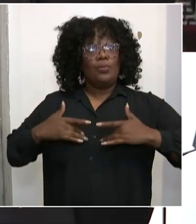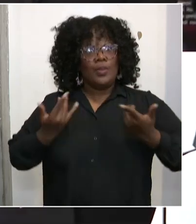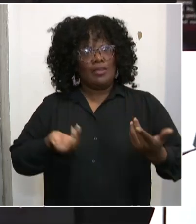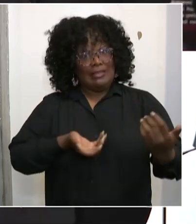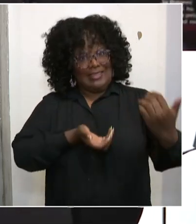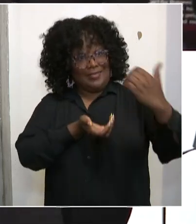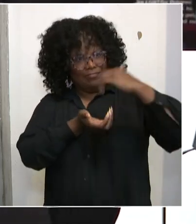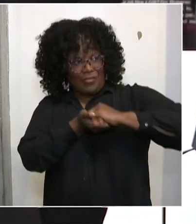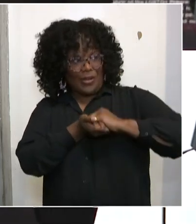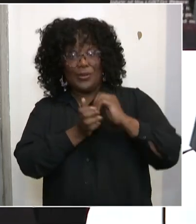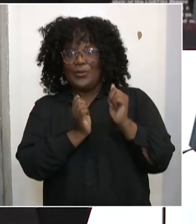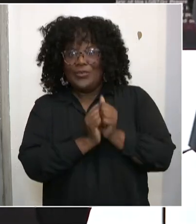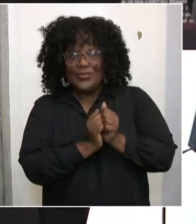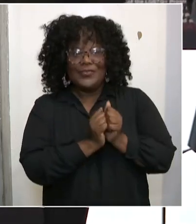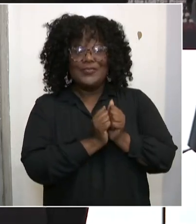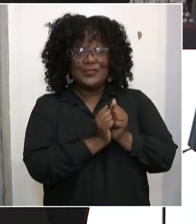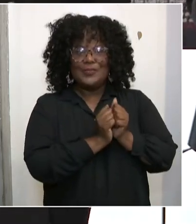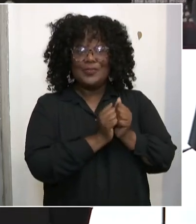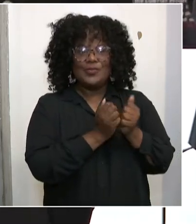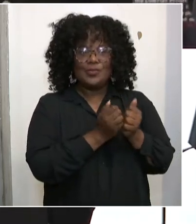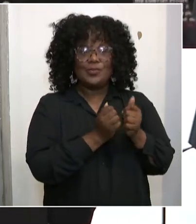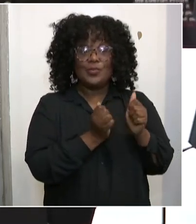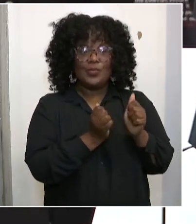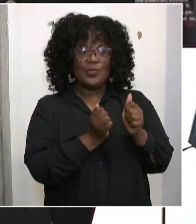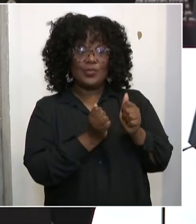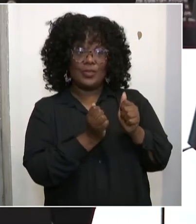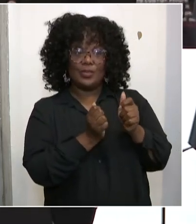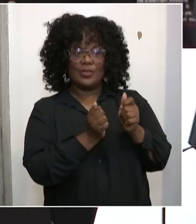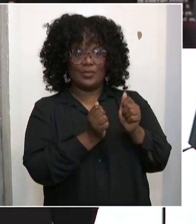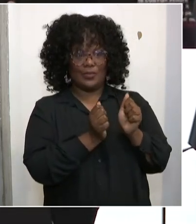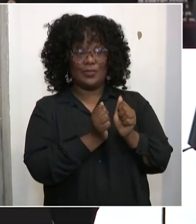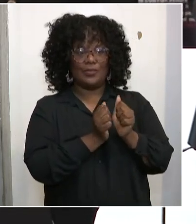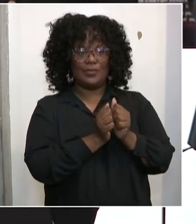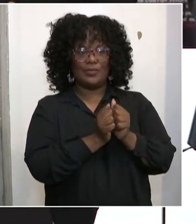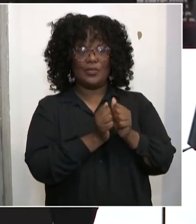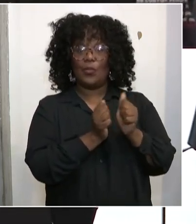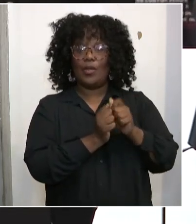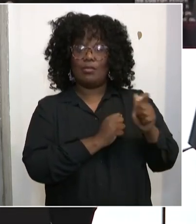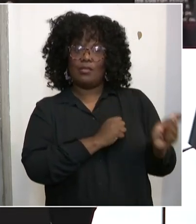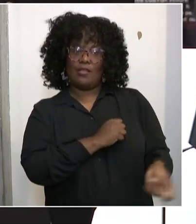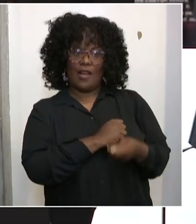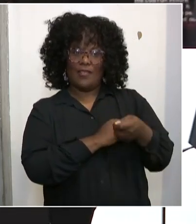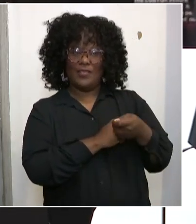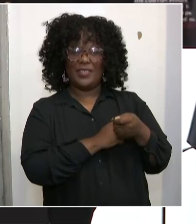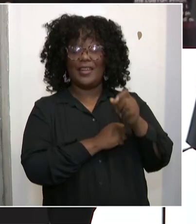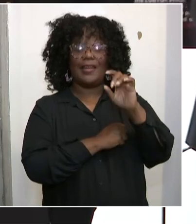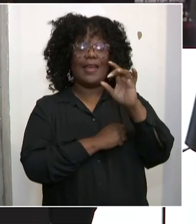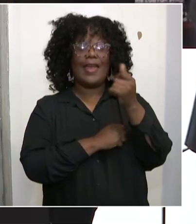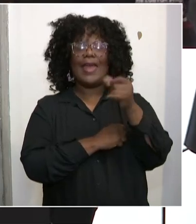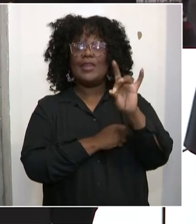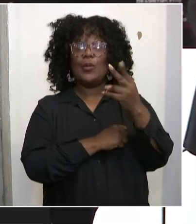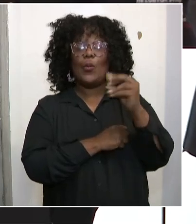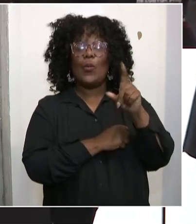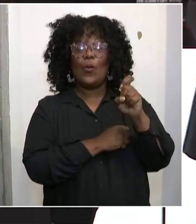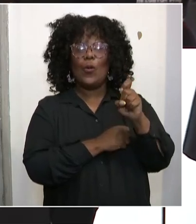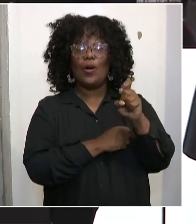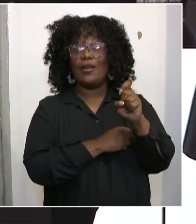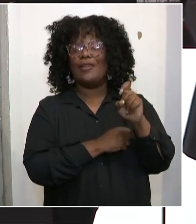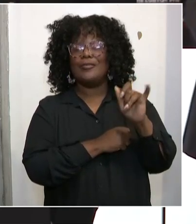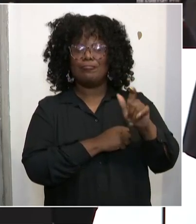which is a family fun experience and an immersive 18 hole. Any golf experience inspired by iconic American landmarks